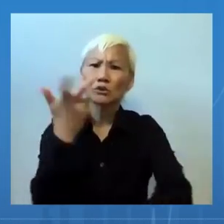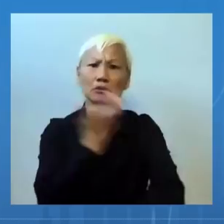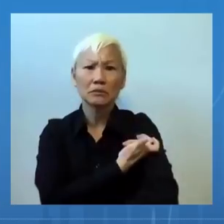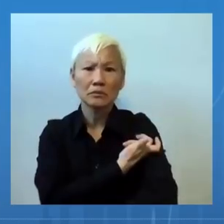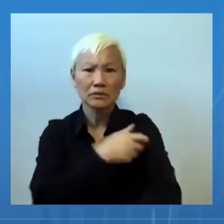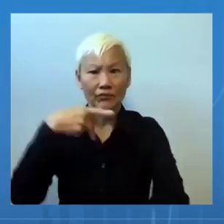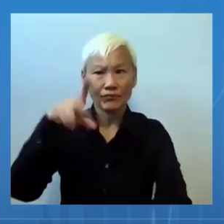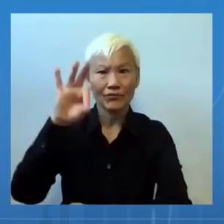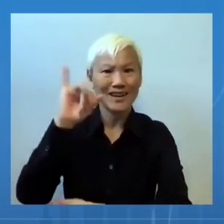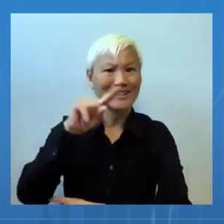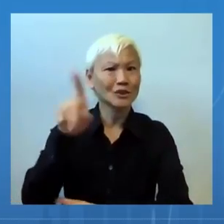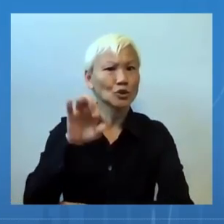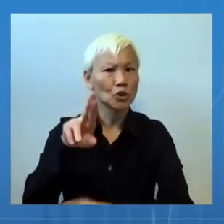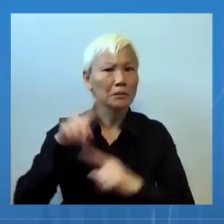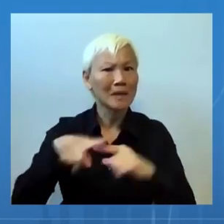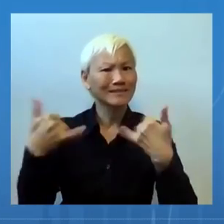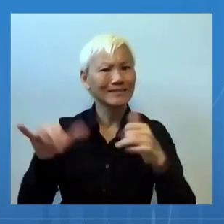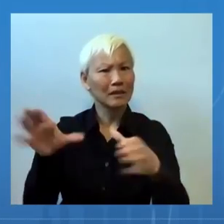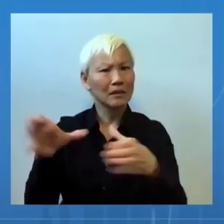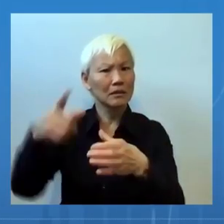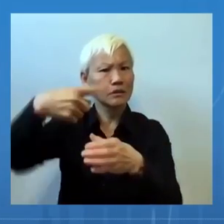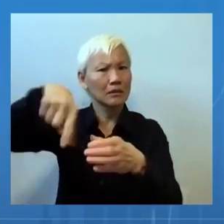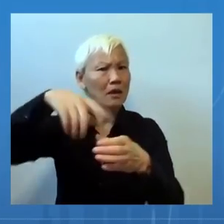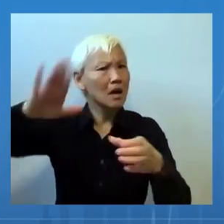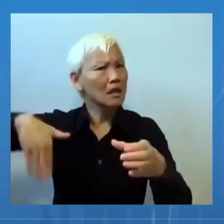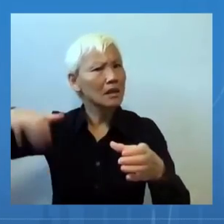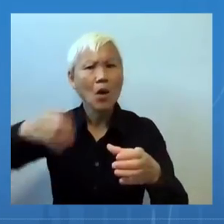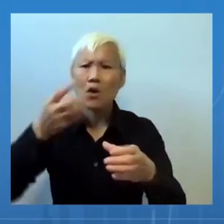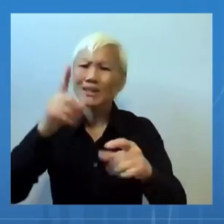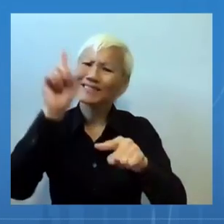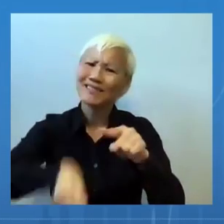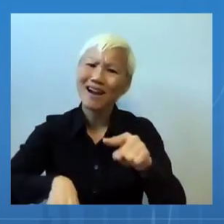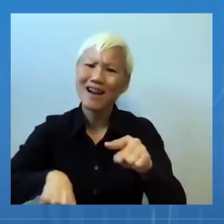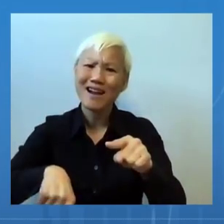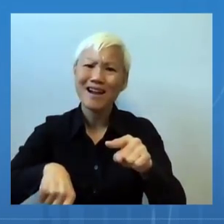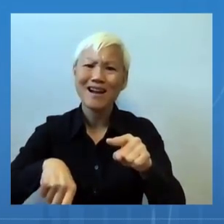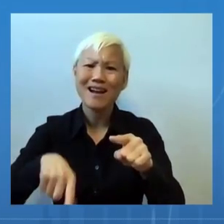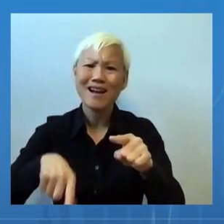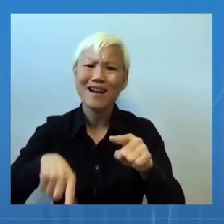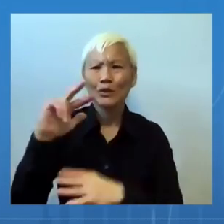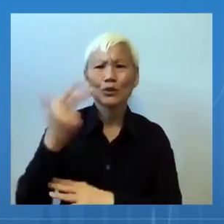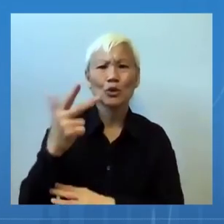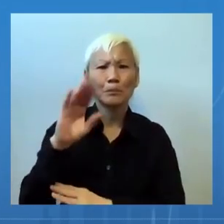who are not eligible yet for a booster shot. And I guess this is really a question for Dr. Fauci.